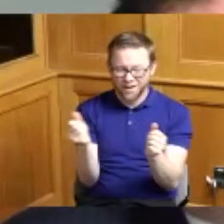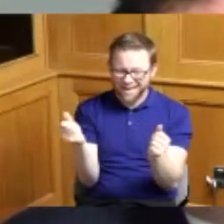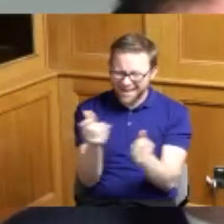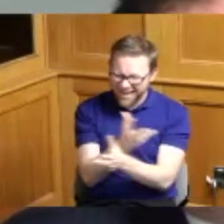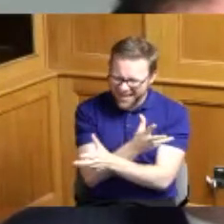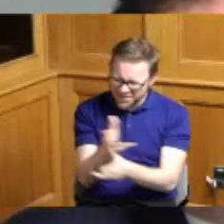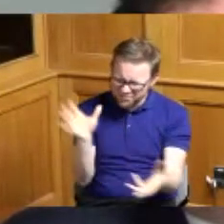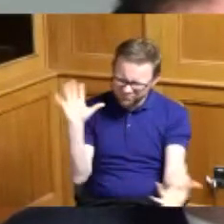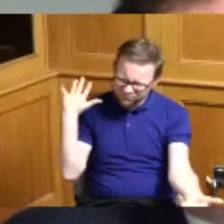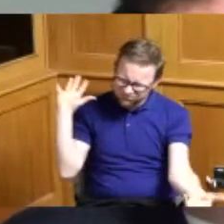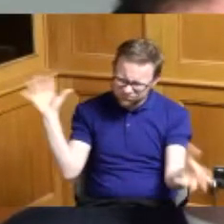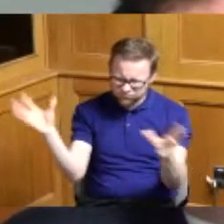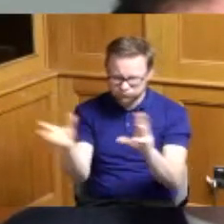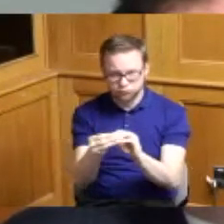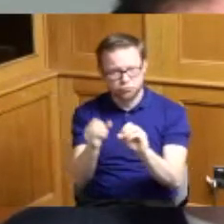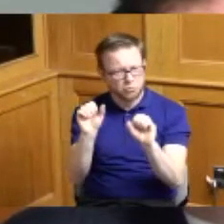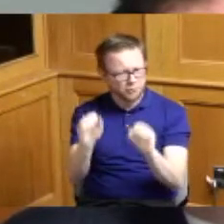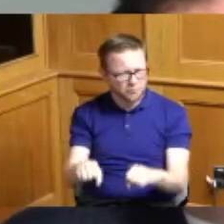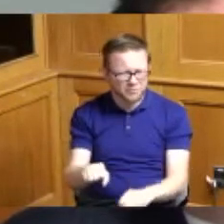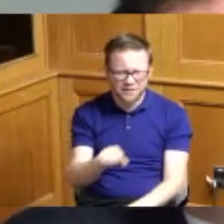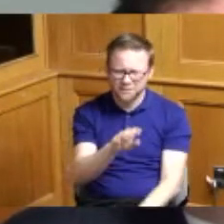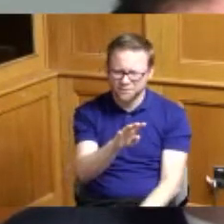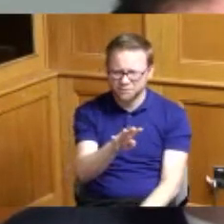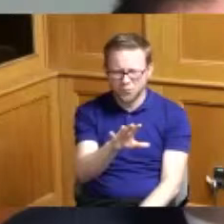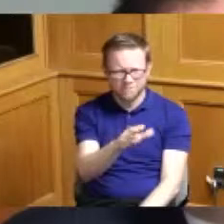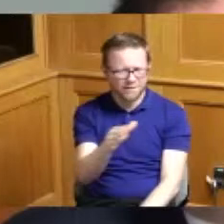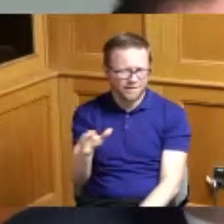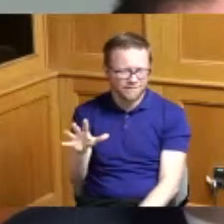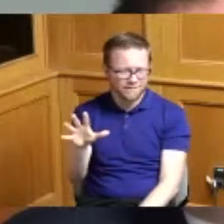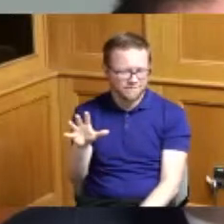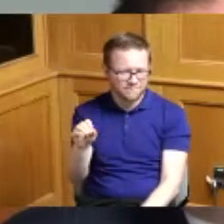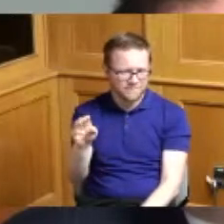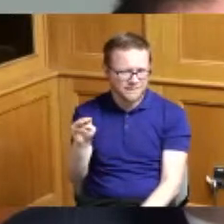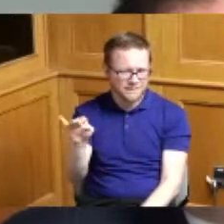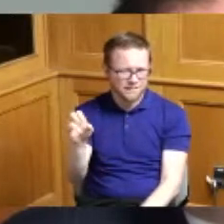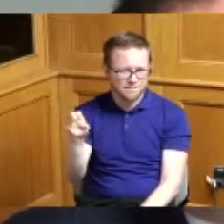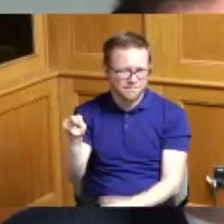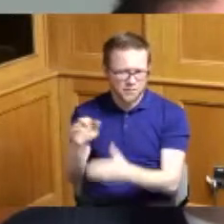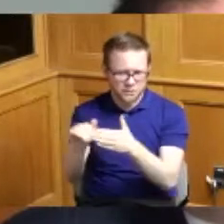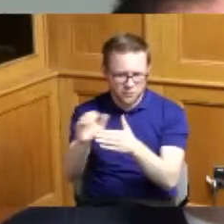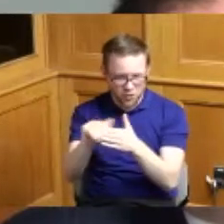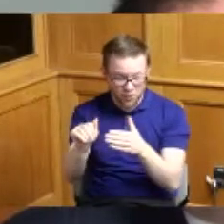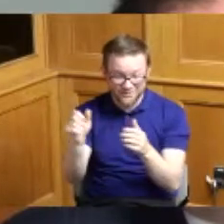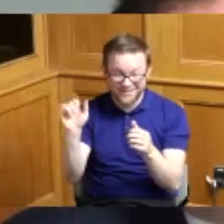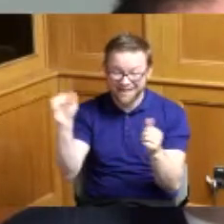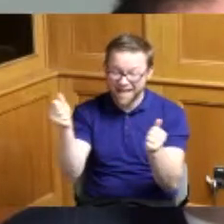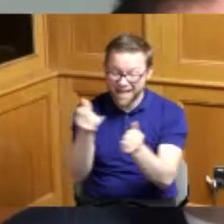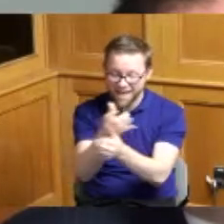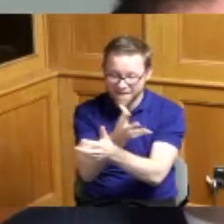in the in the 40 45 50 million dollar range when you total everything um but again the